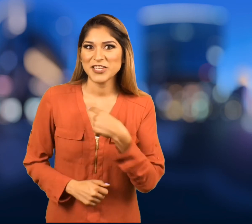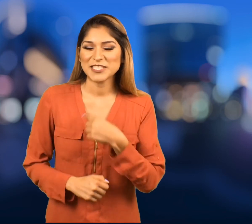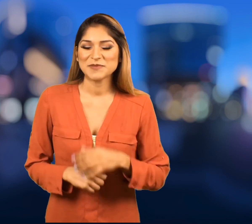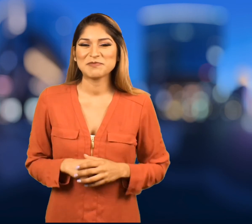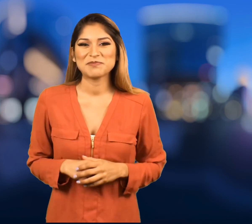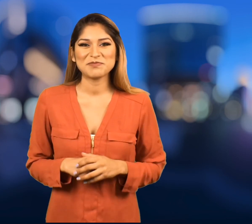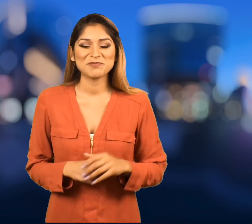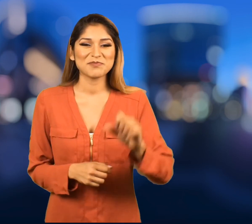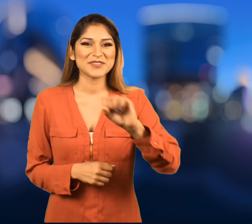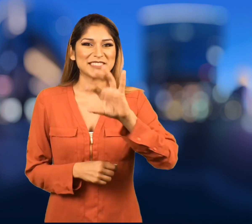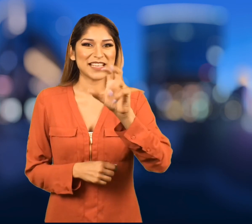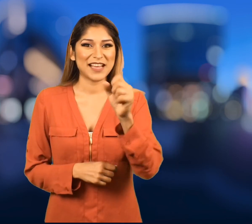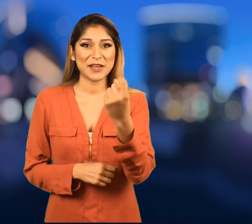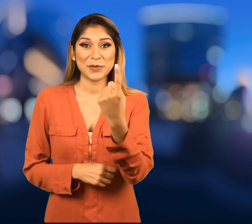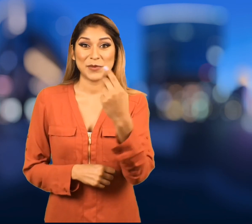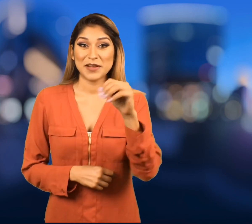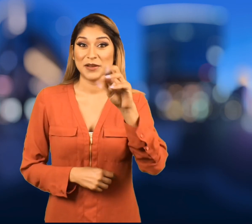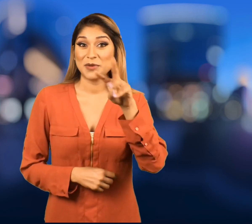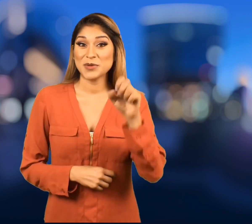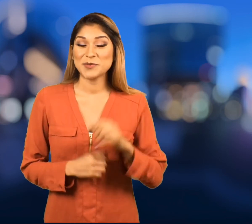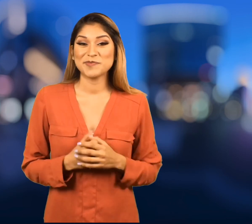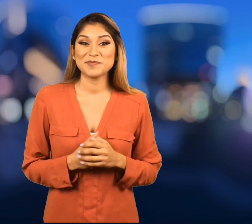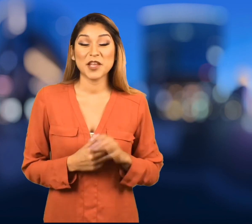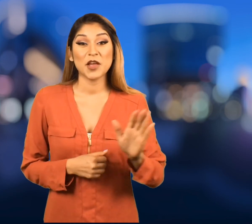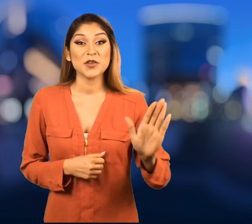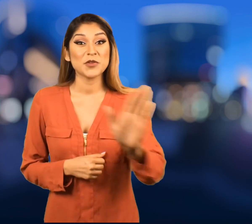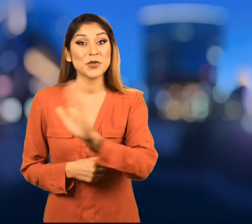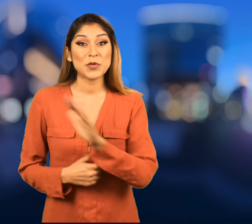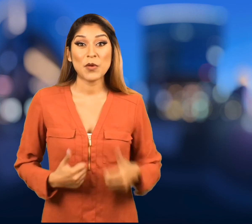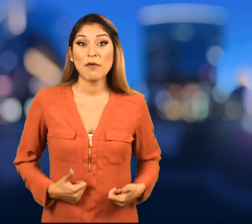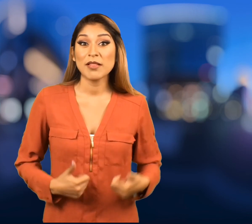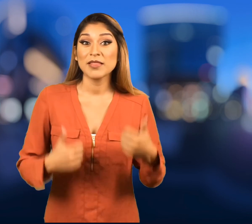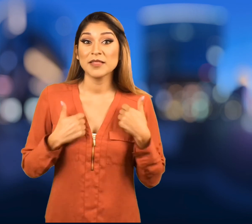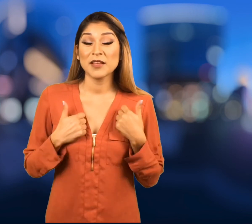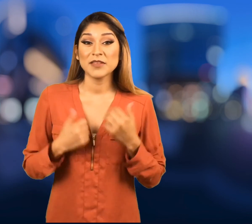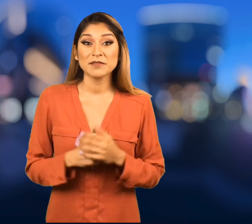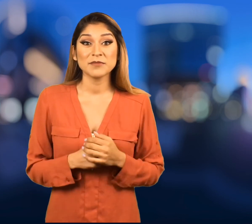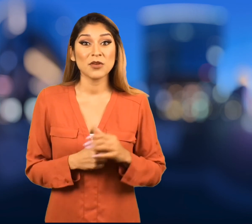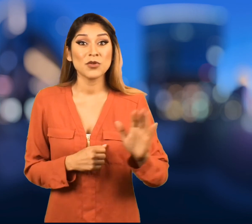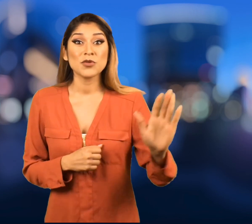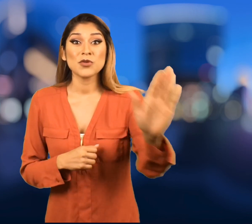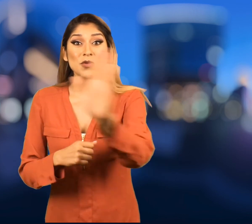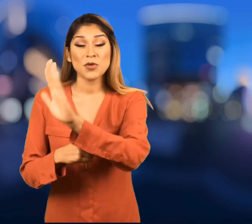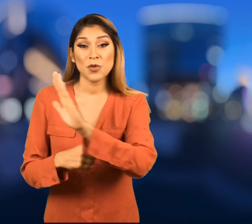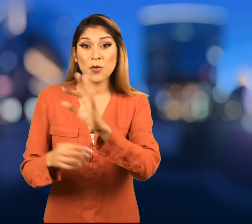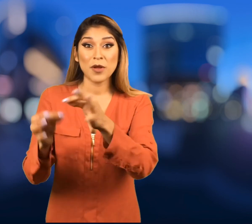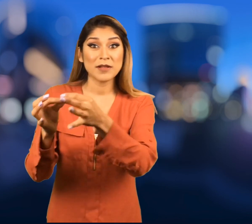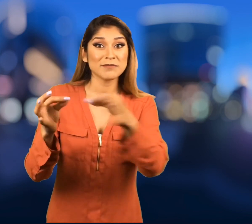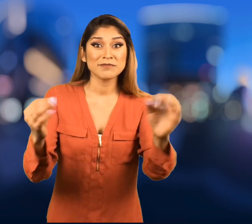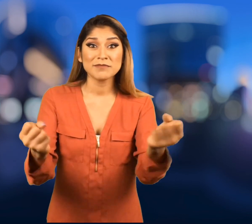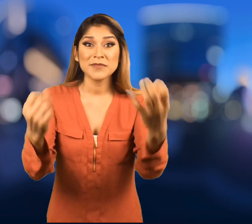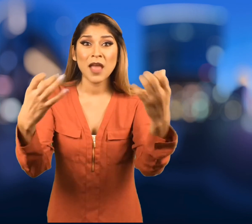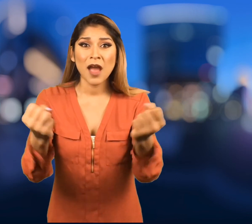Sign1News. Your life. Your language.